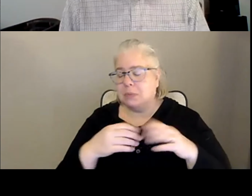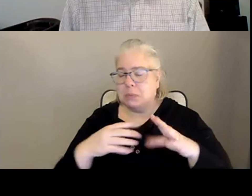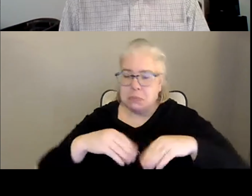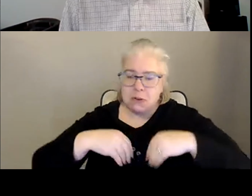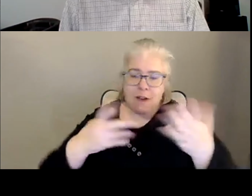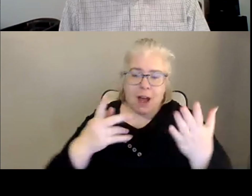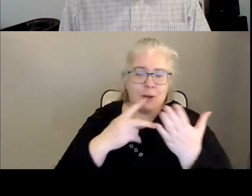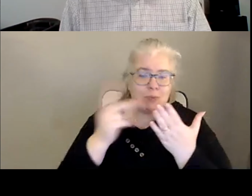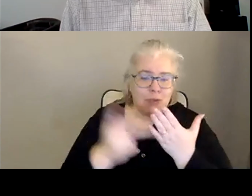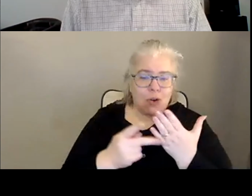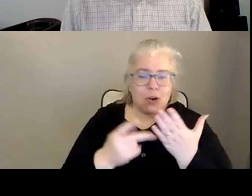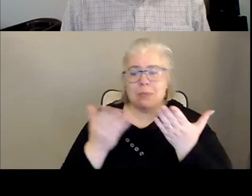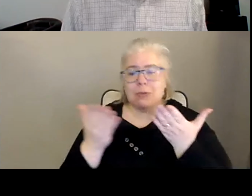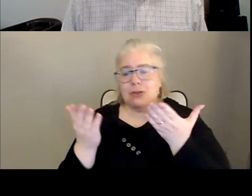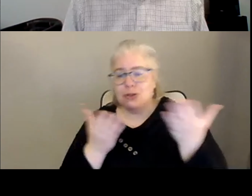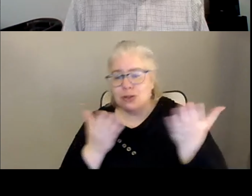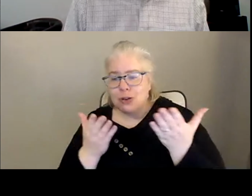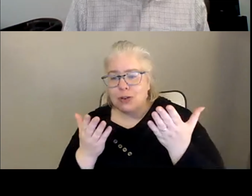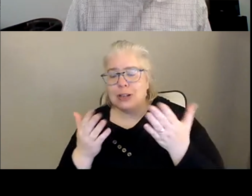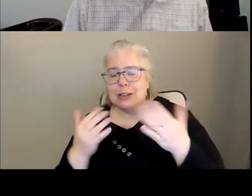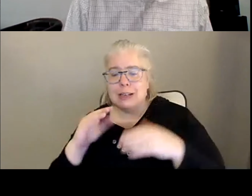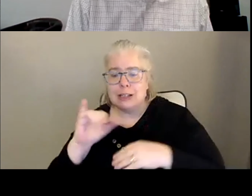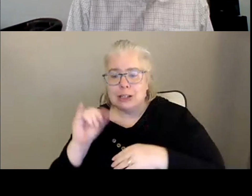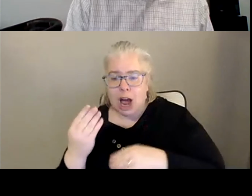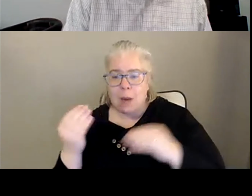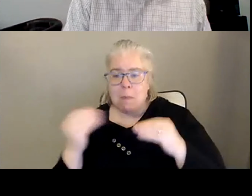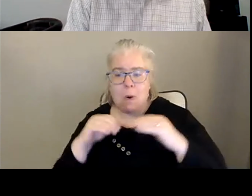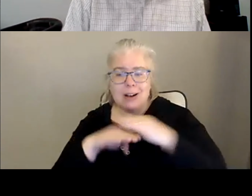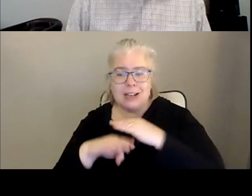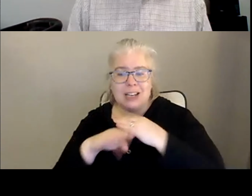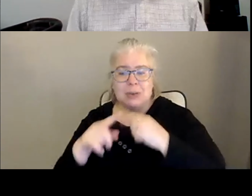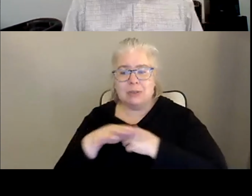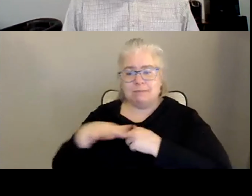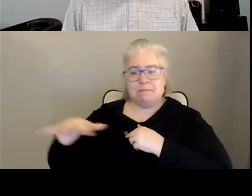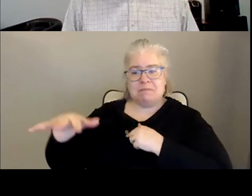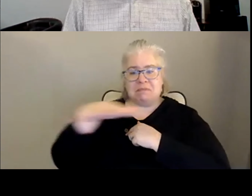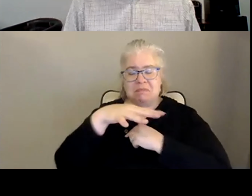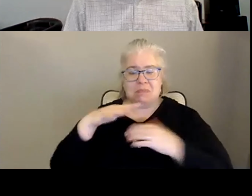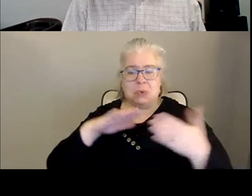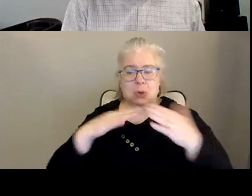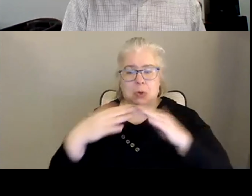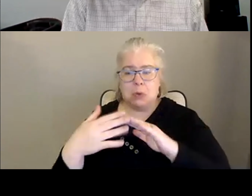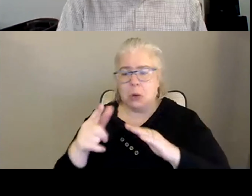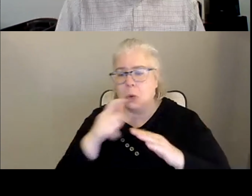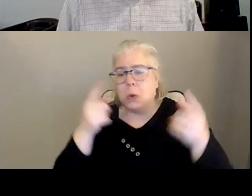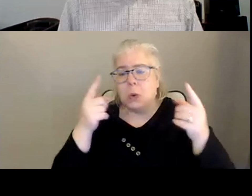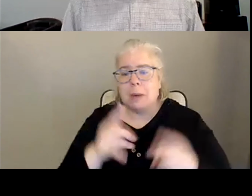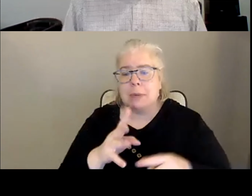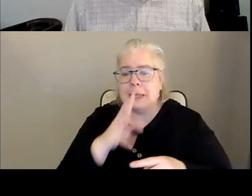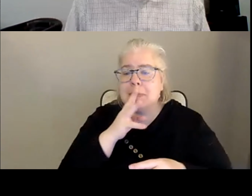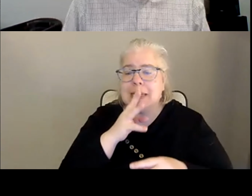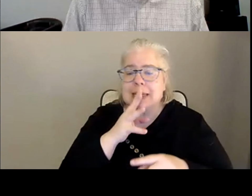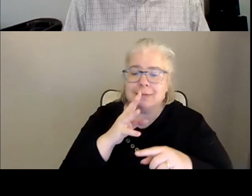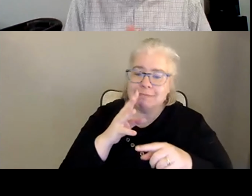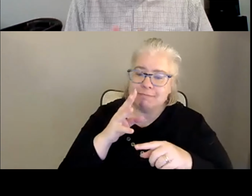and career opportunities more accessible to our community members who speak languages in addition to English.